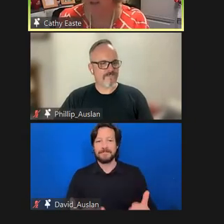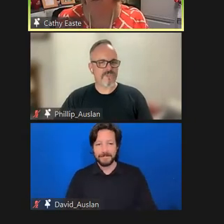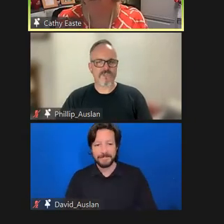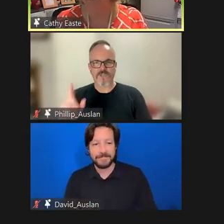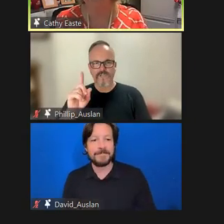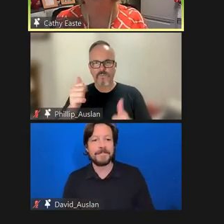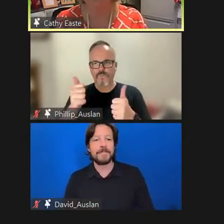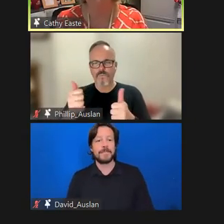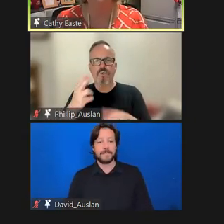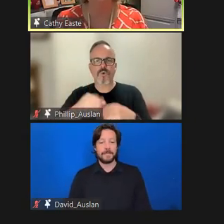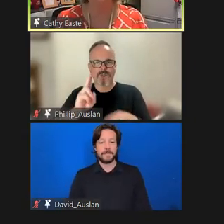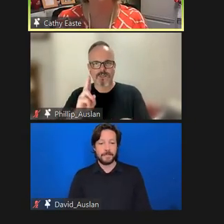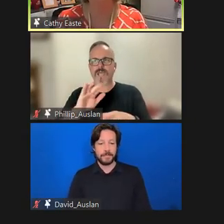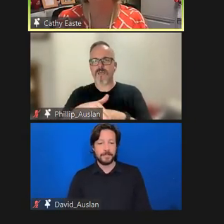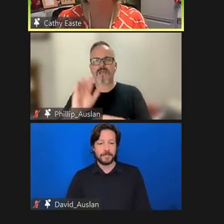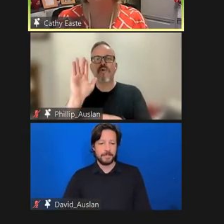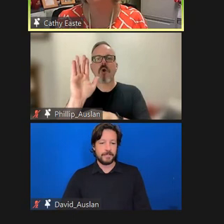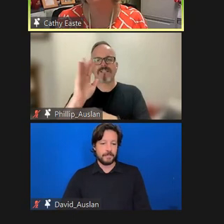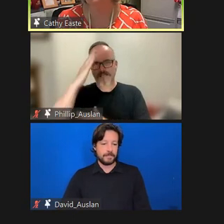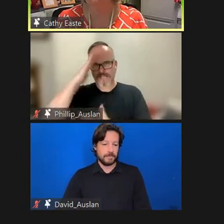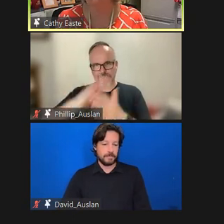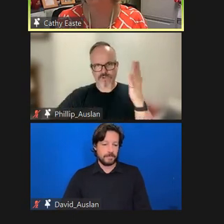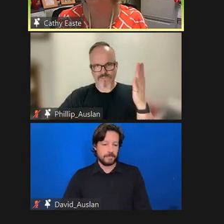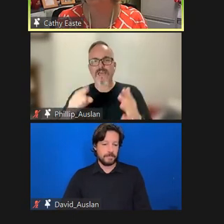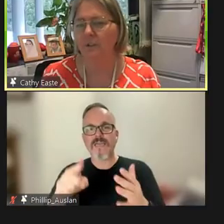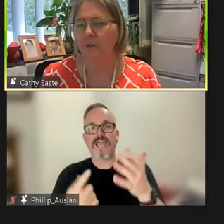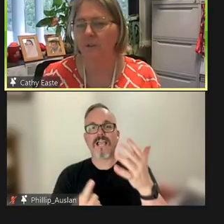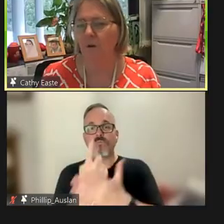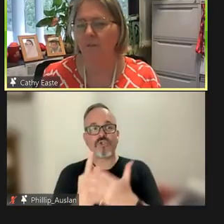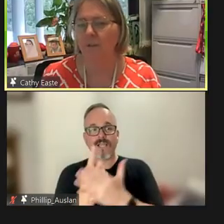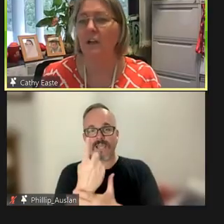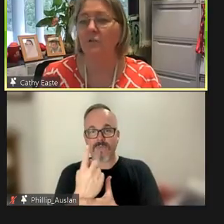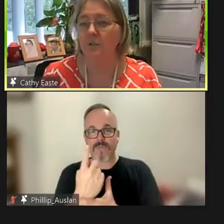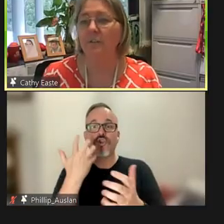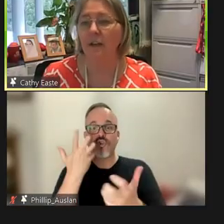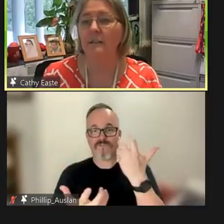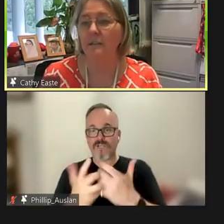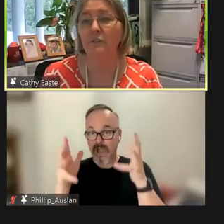about overseas experience. Those opportunities come up at university quite often. Griffith has